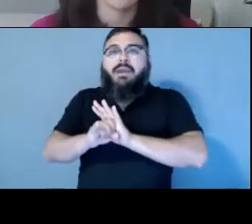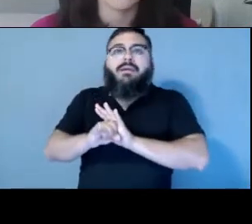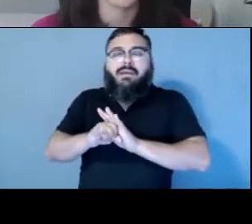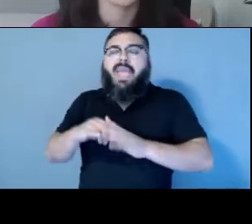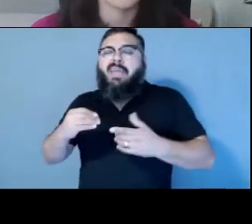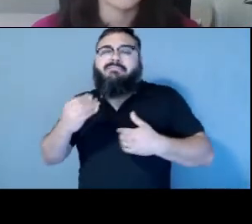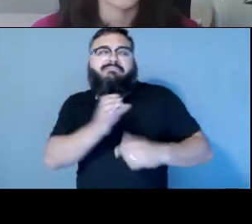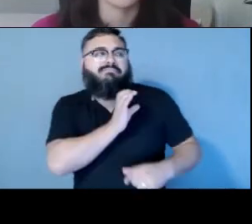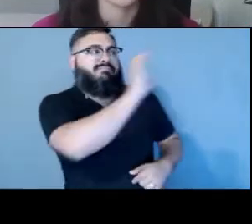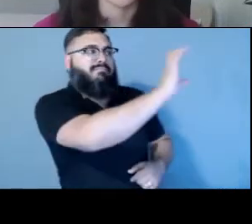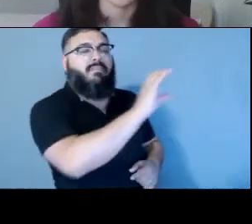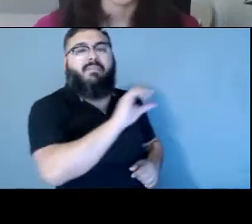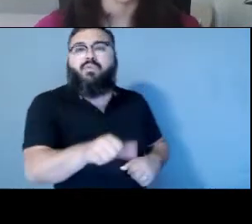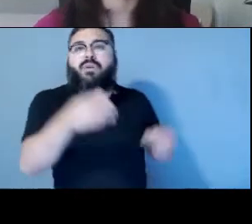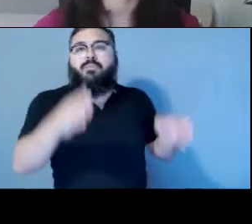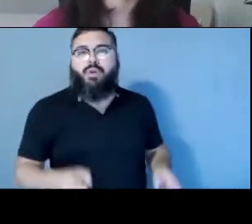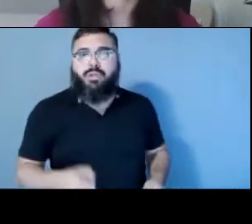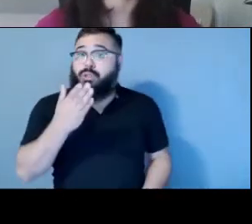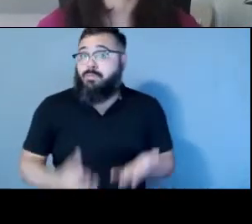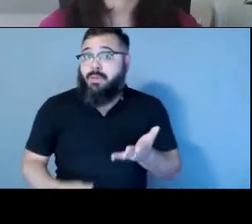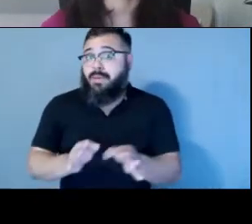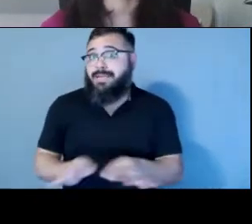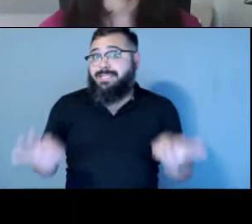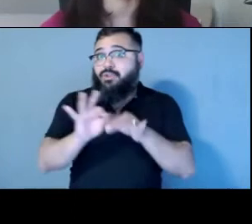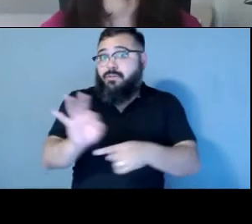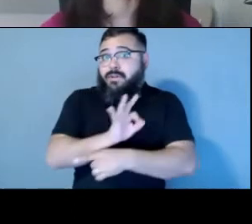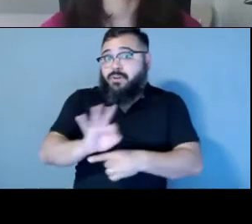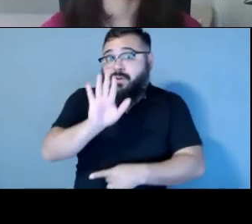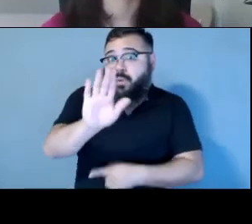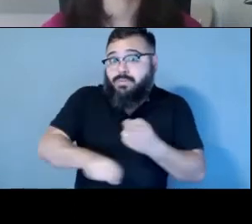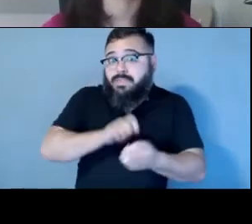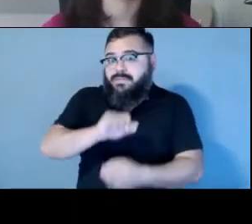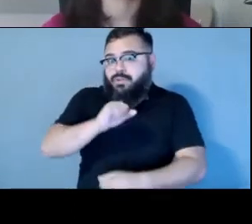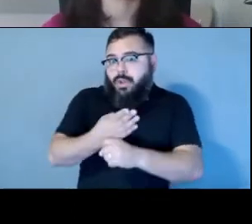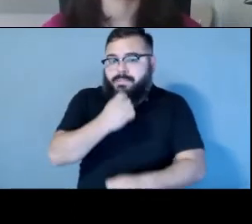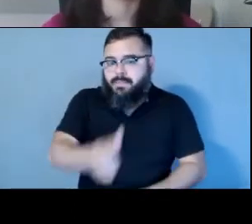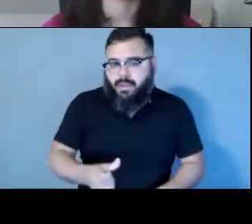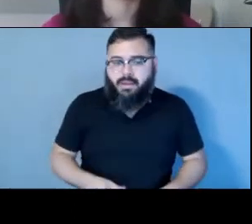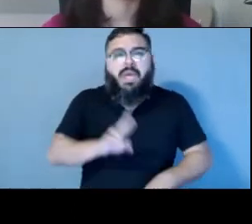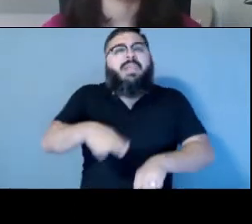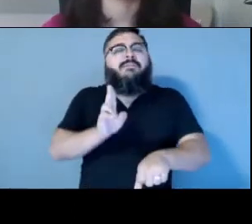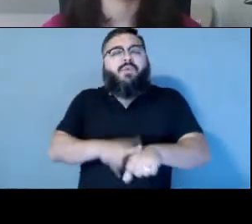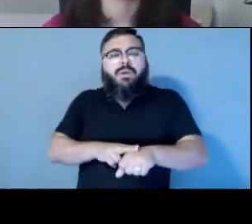so it may not be an essential function of your particular job. And then of course the degree or expertise,